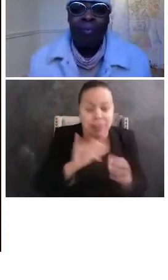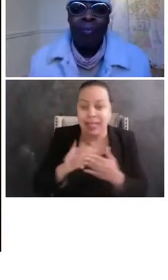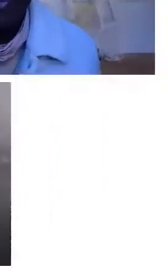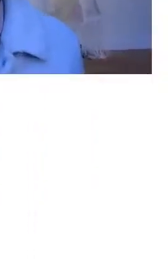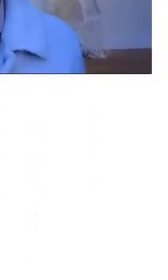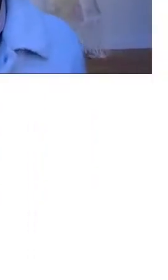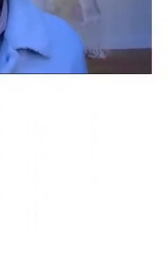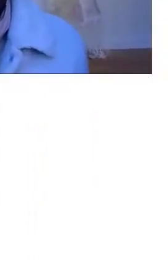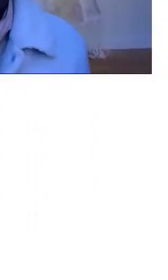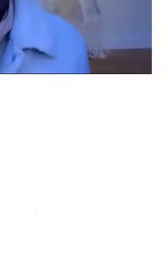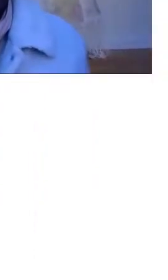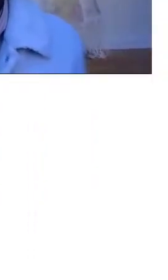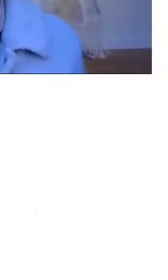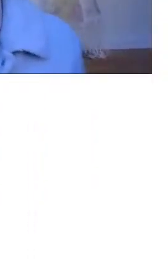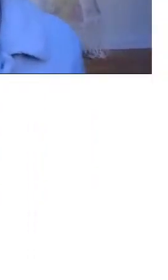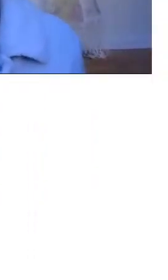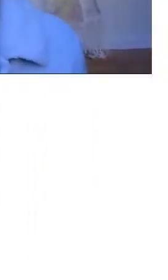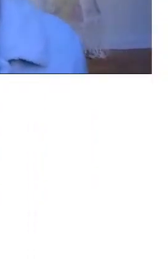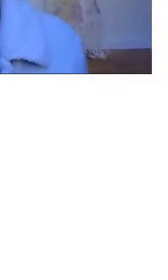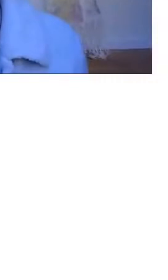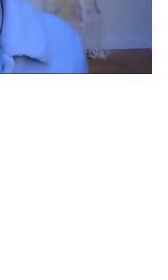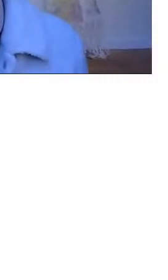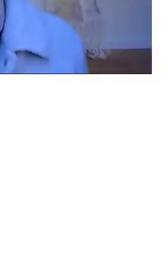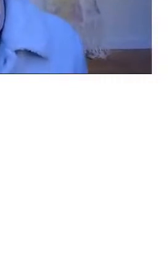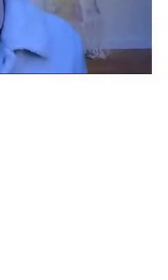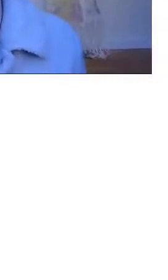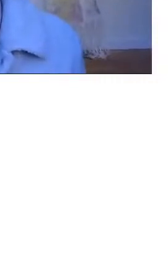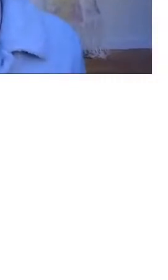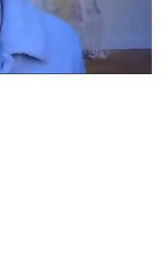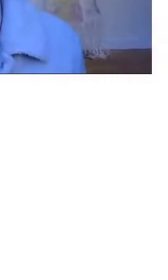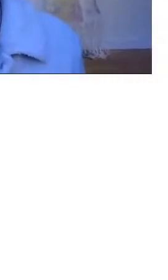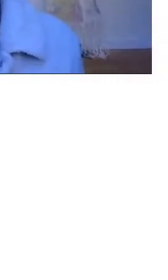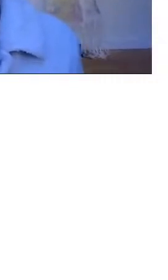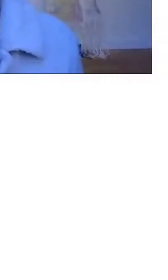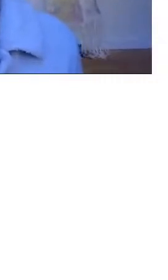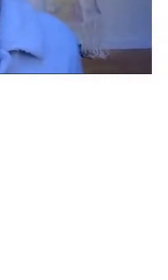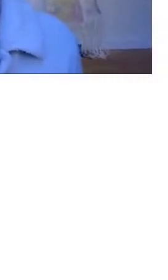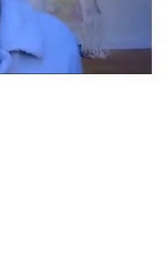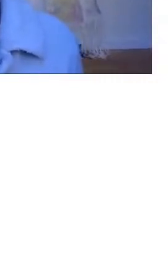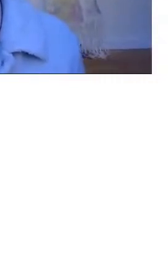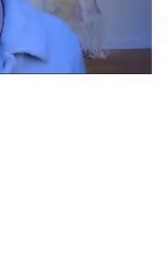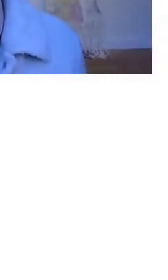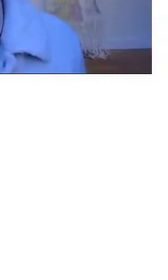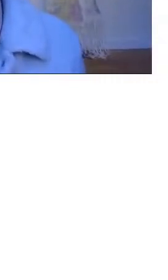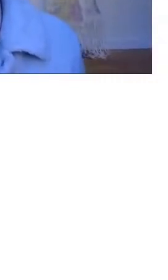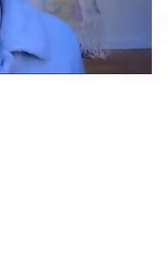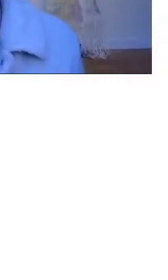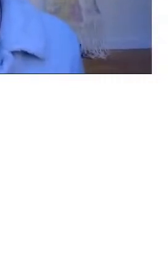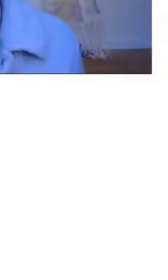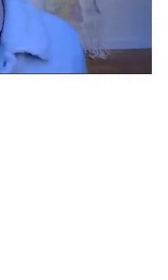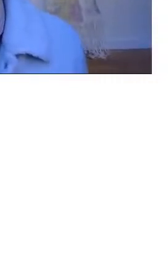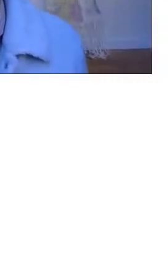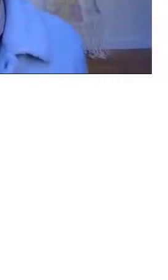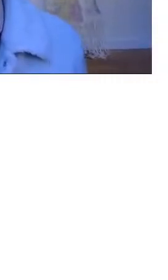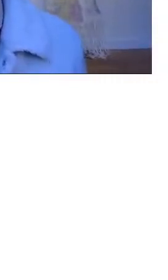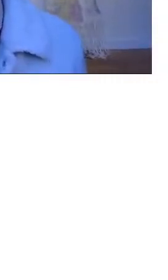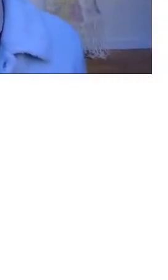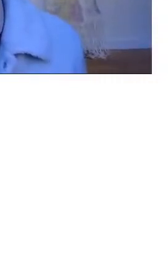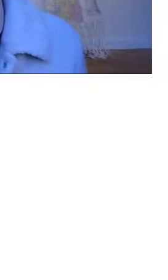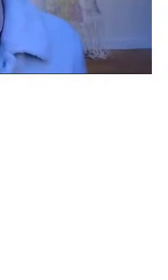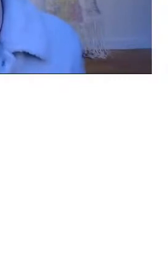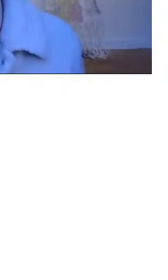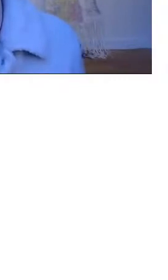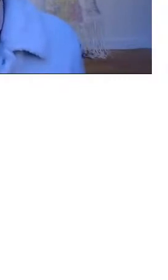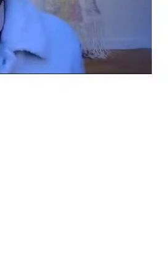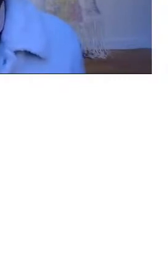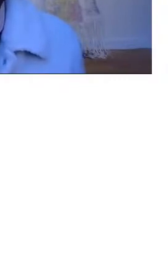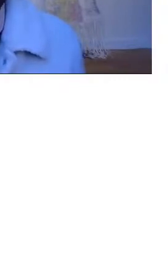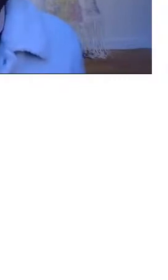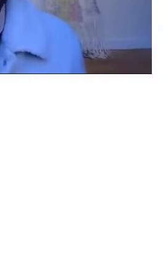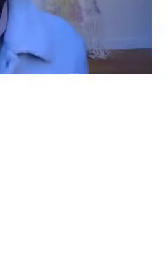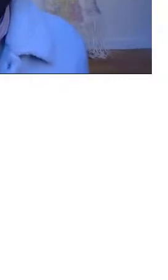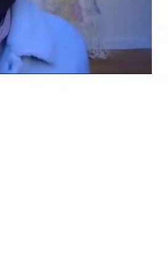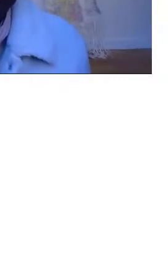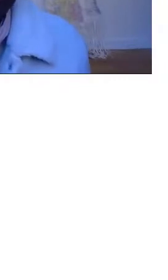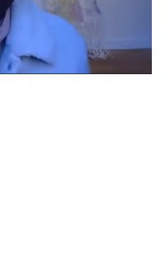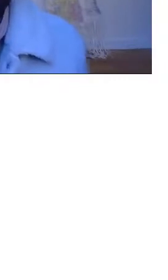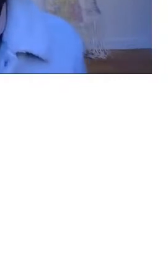Jeffrey: I believe that also leads to art as activism and an impact for change, because